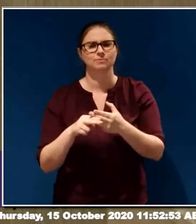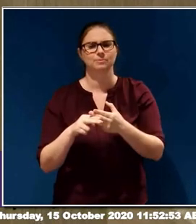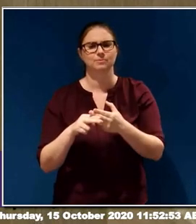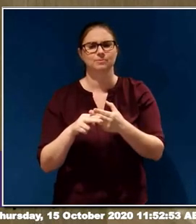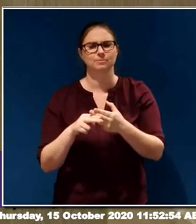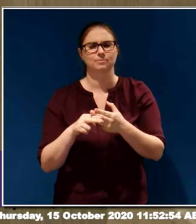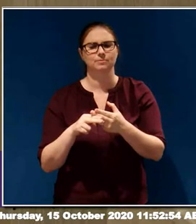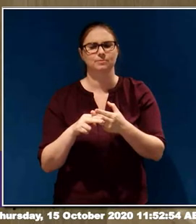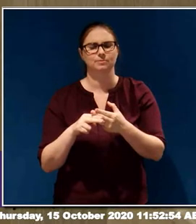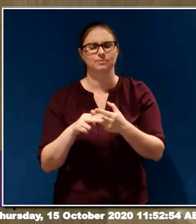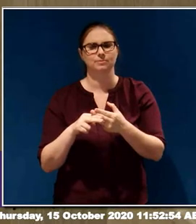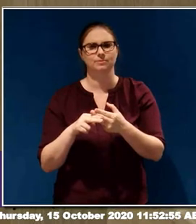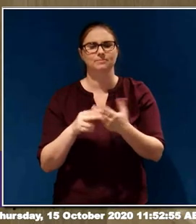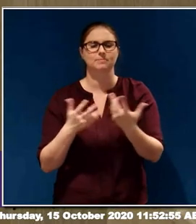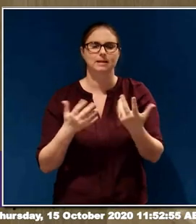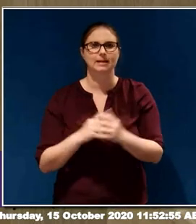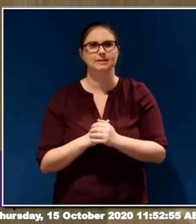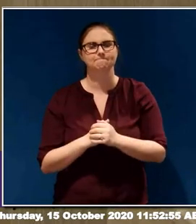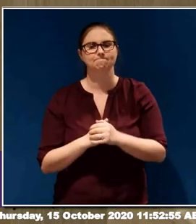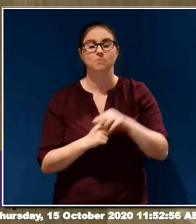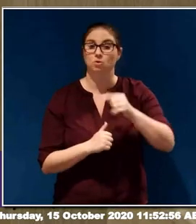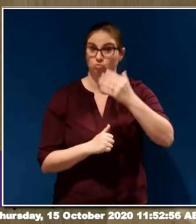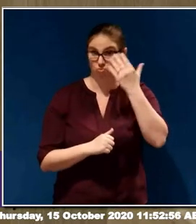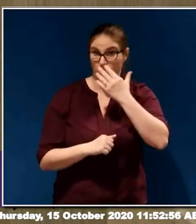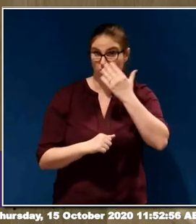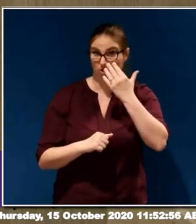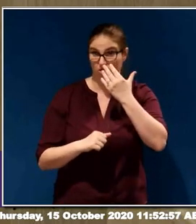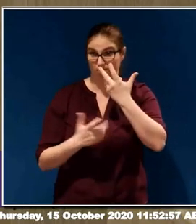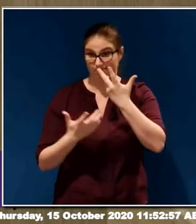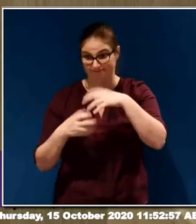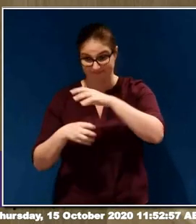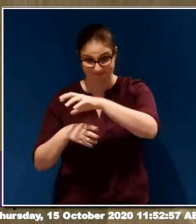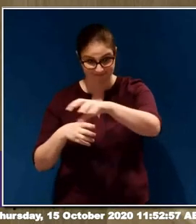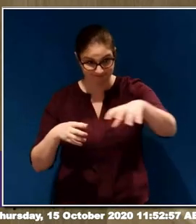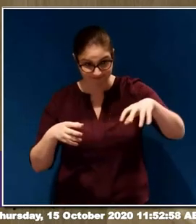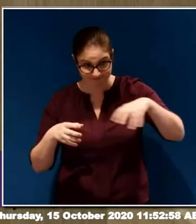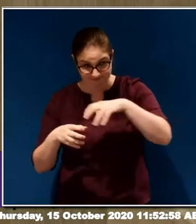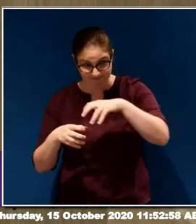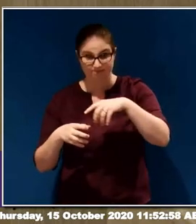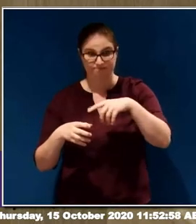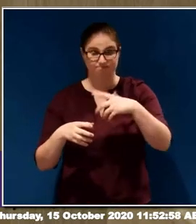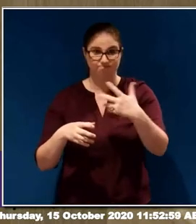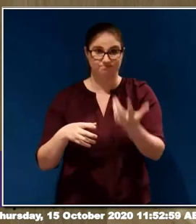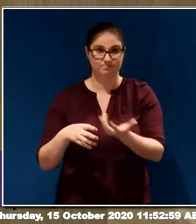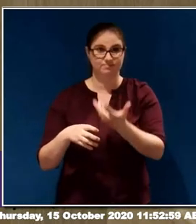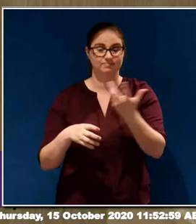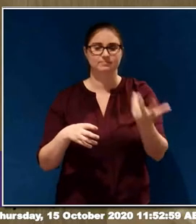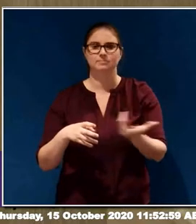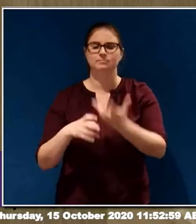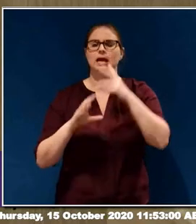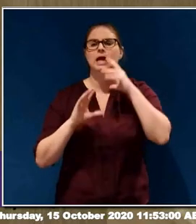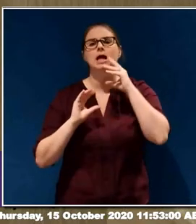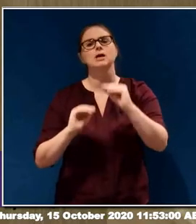their education adjustment profiles that they complete for students